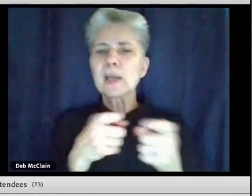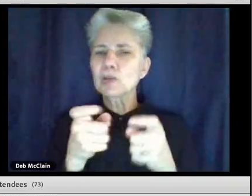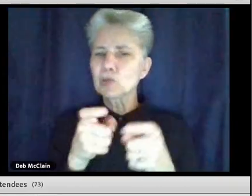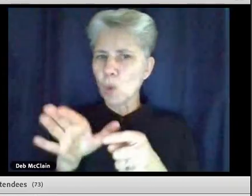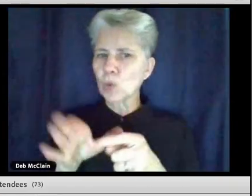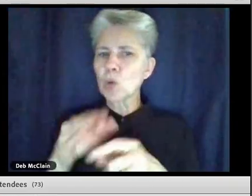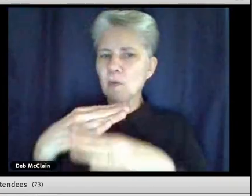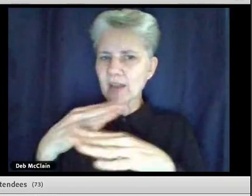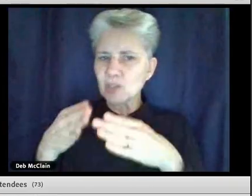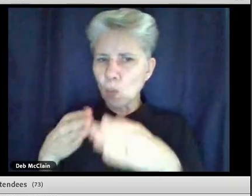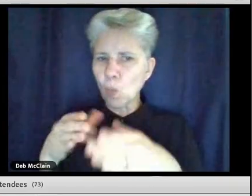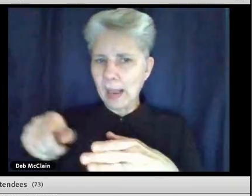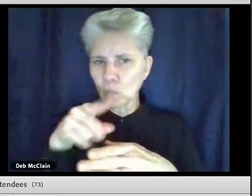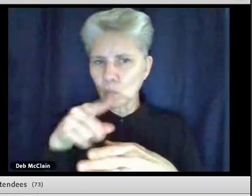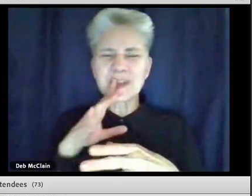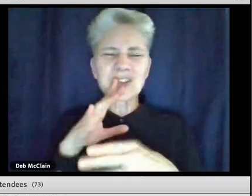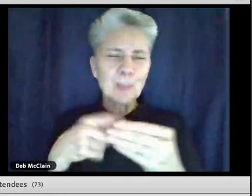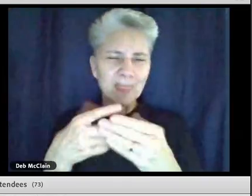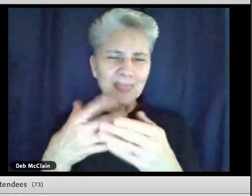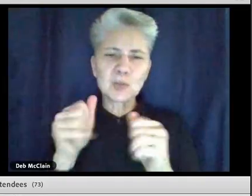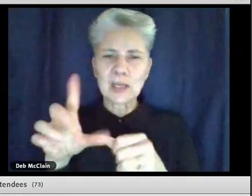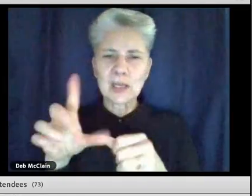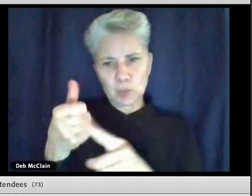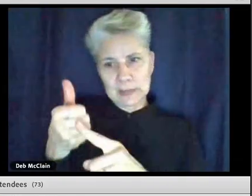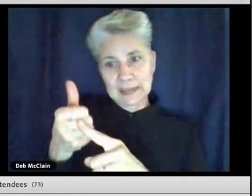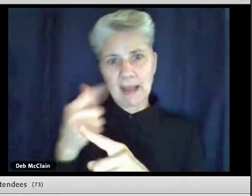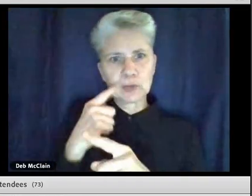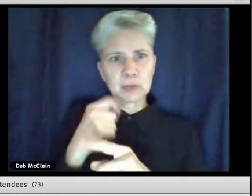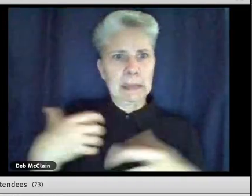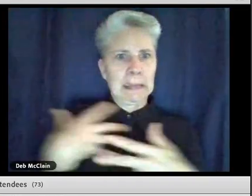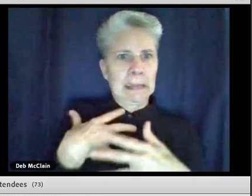the spread of the virus, right? But you can control your prevention measures.